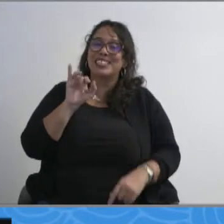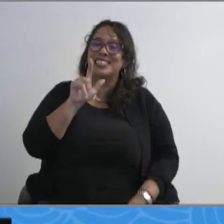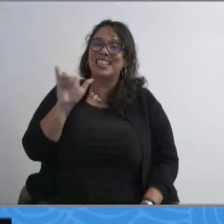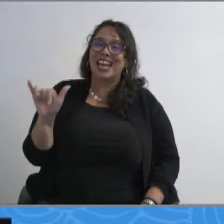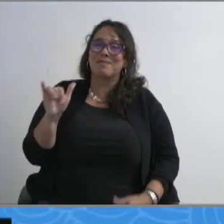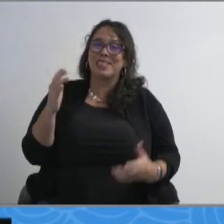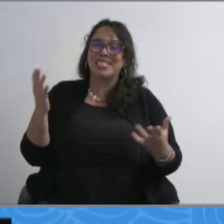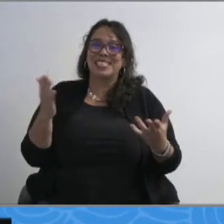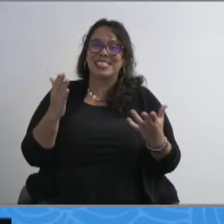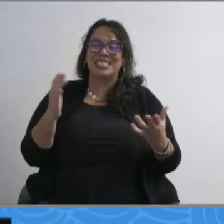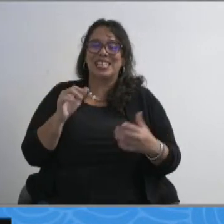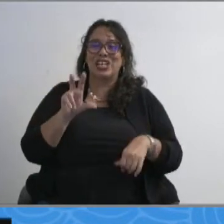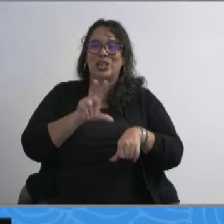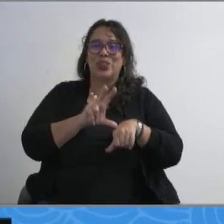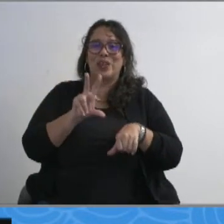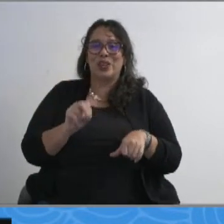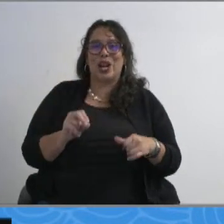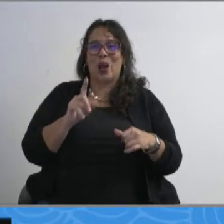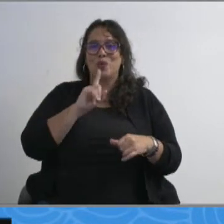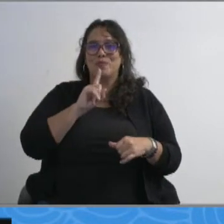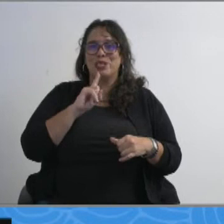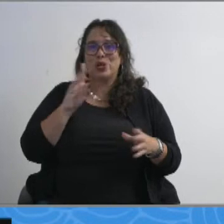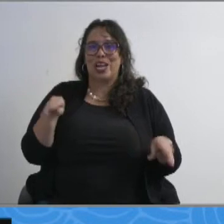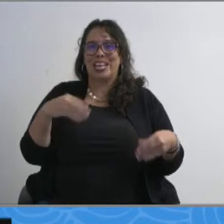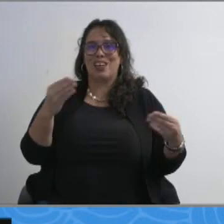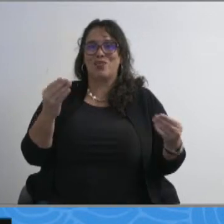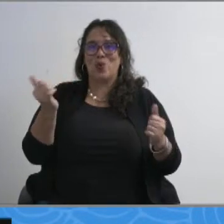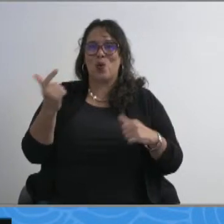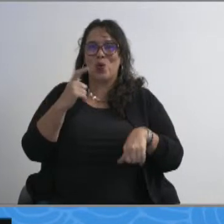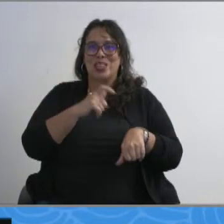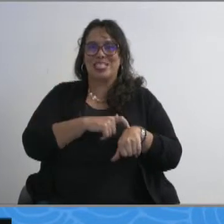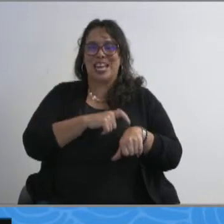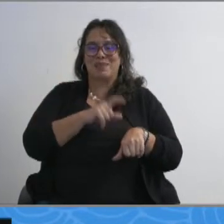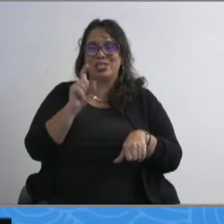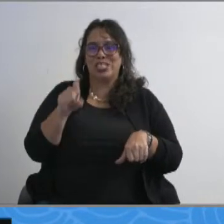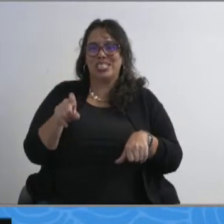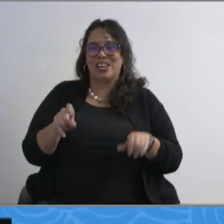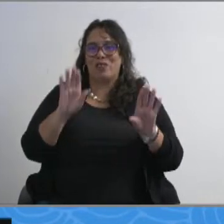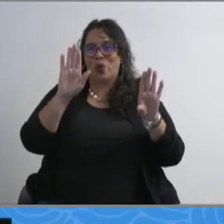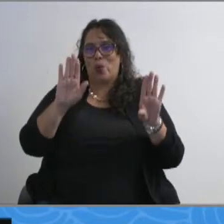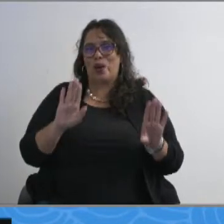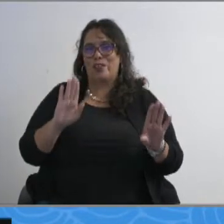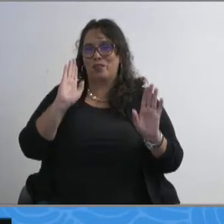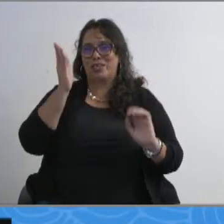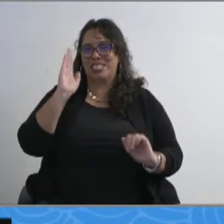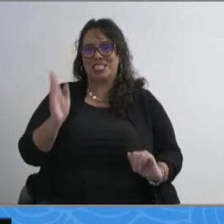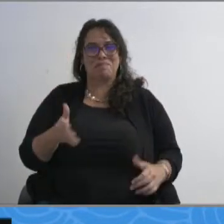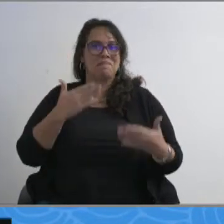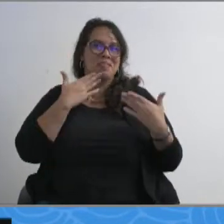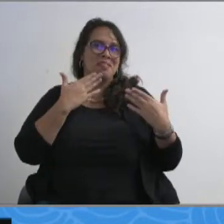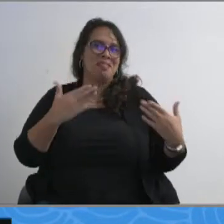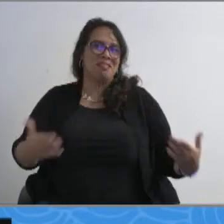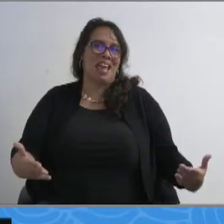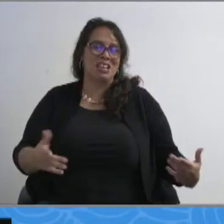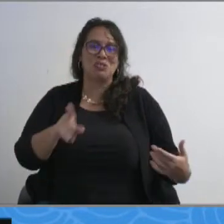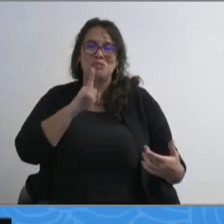so I want to make sure I give her all the time that she needs for her wonderful presentation. Pretty good timing. Thank you. I really appreciate it.